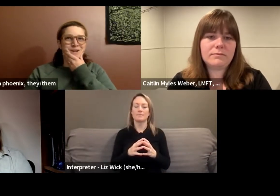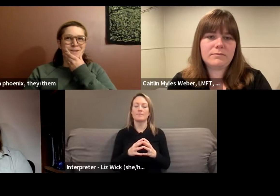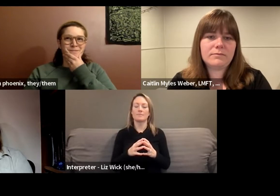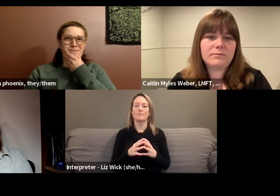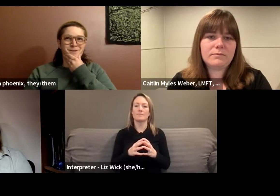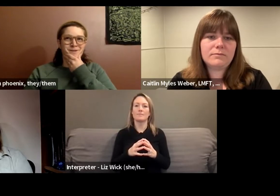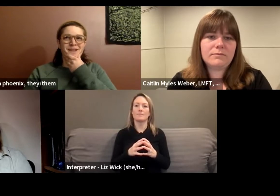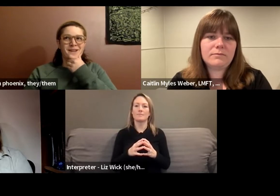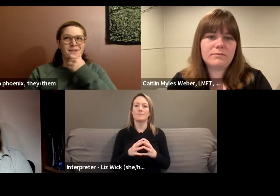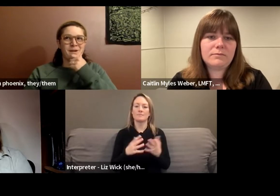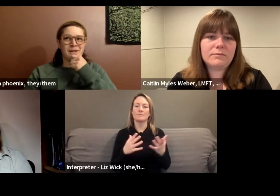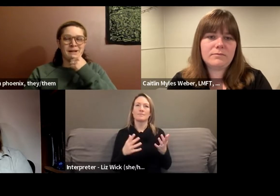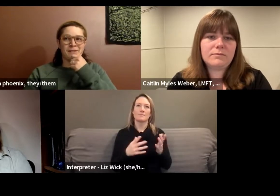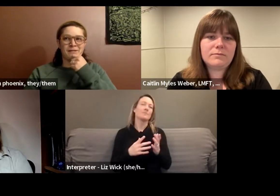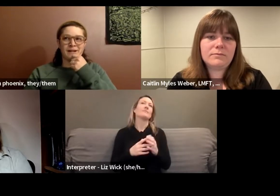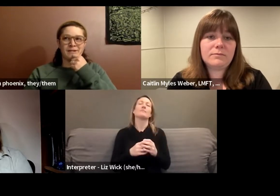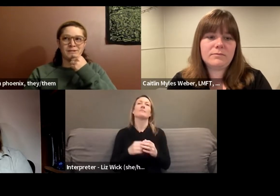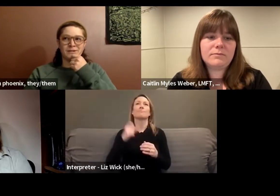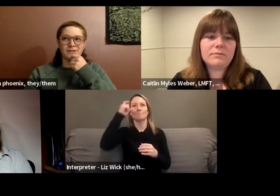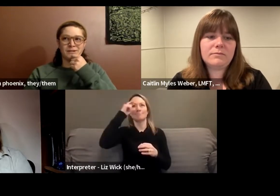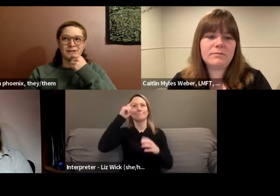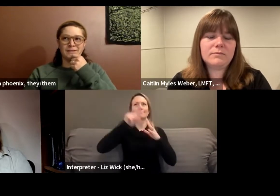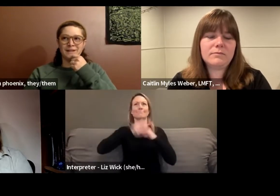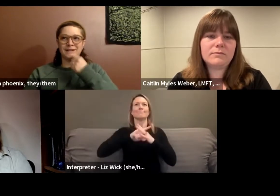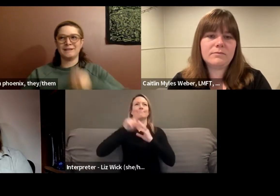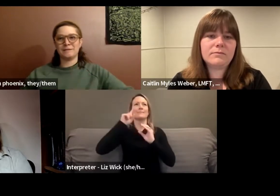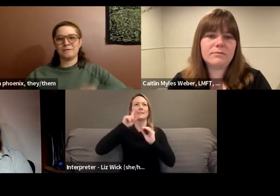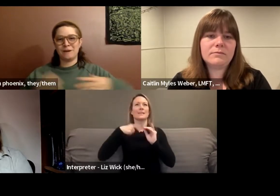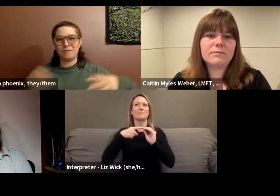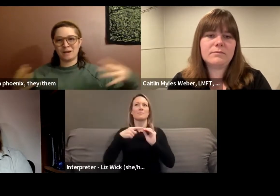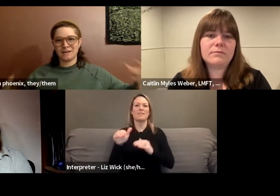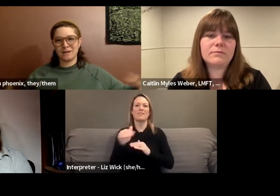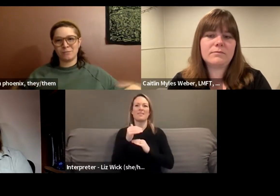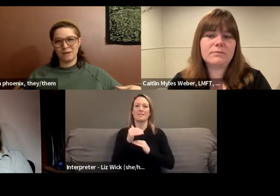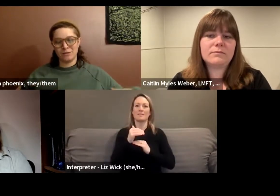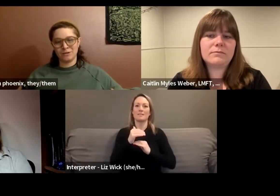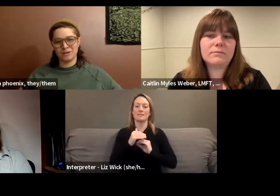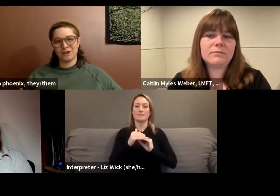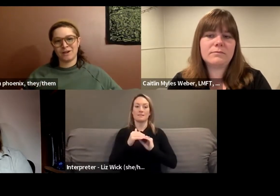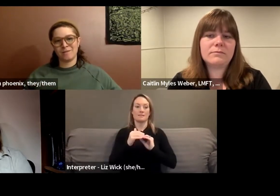that I'm just thinking about now around even like the frameworks that we use to talk